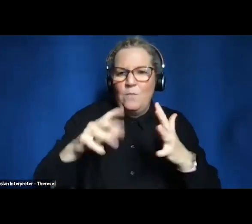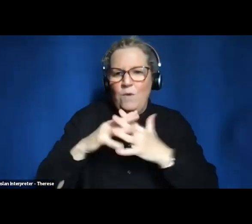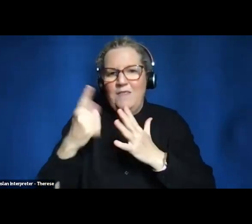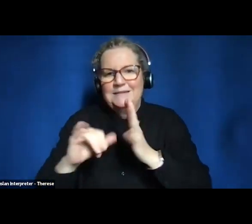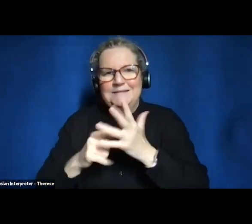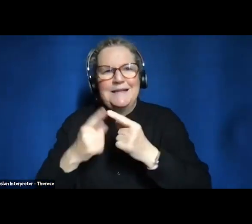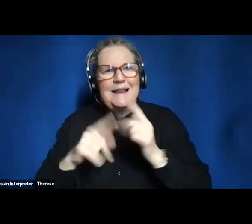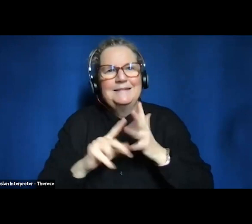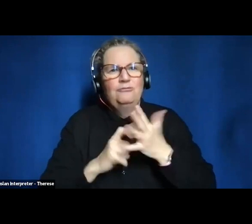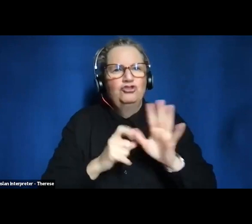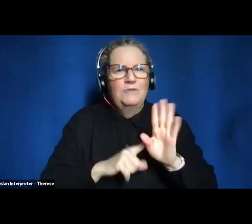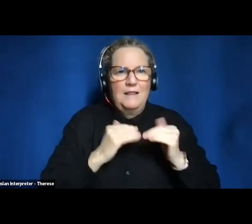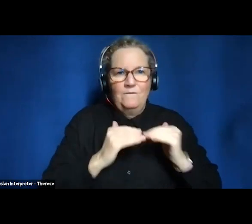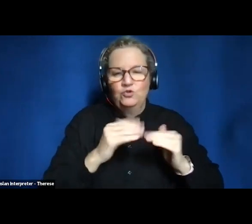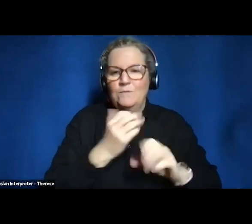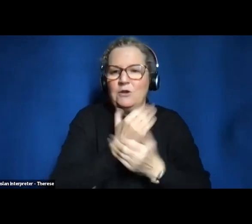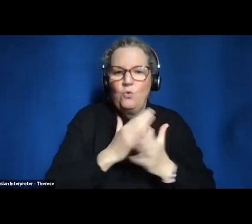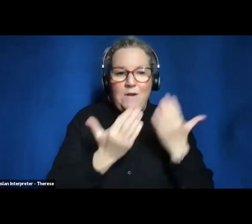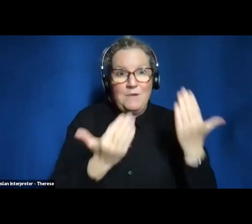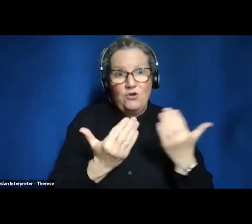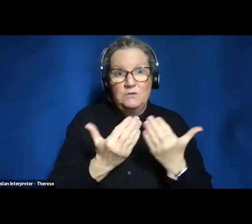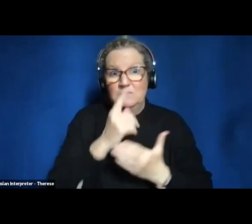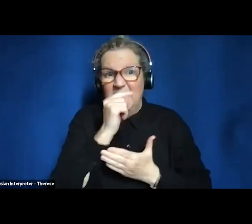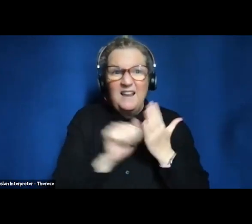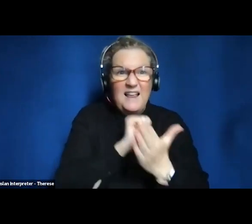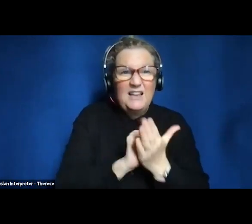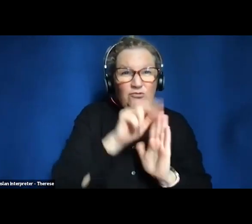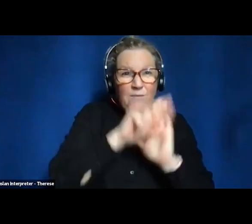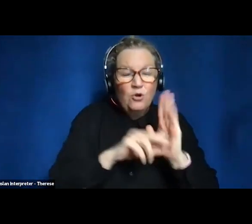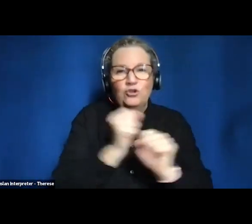levels to enable comparison and accurate reporting to inform the provision